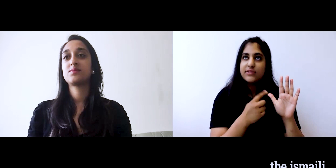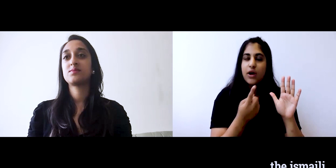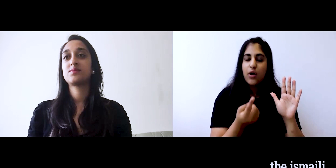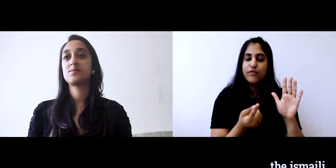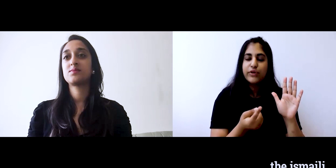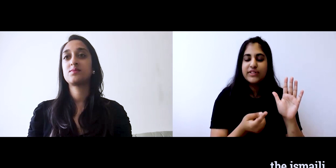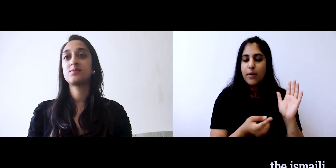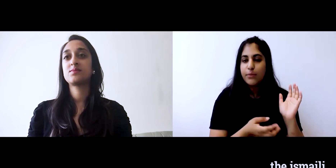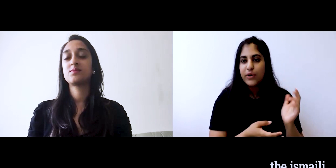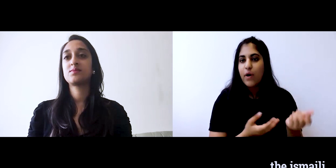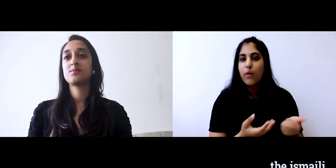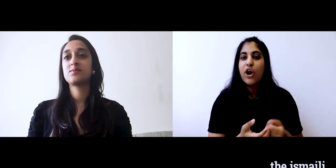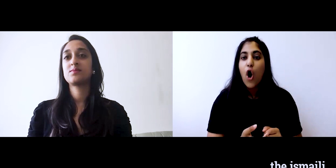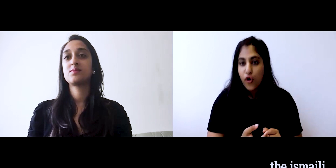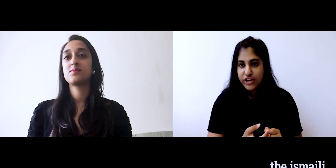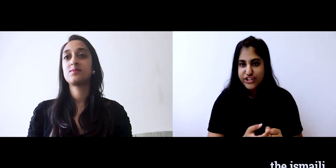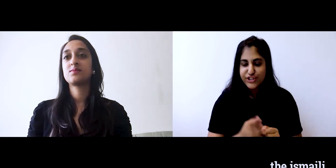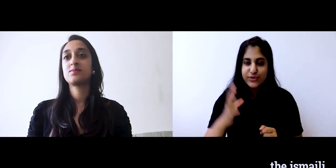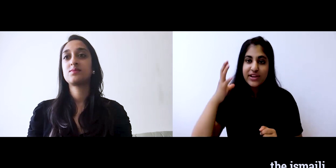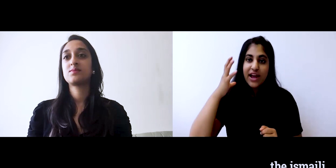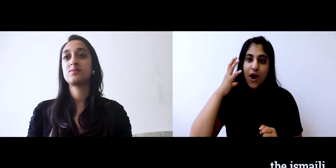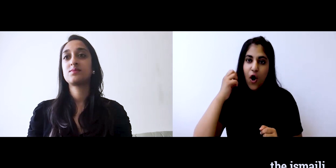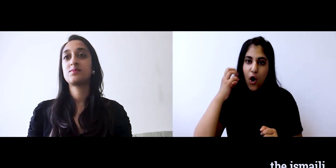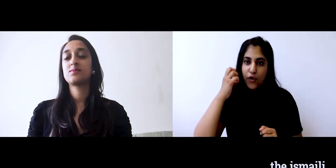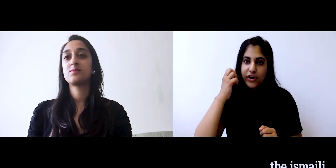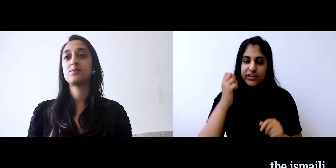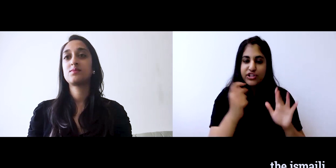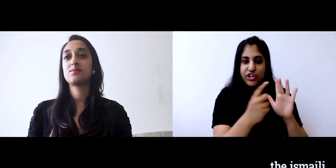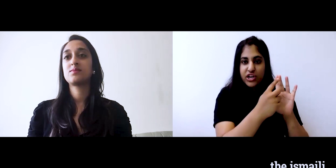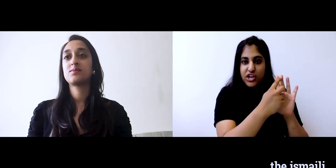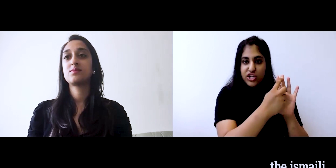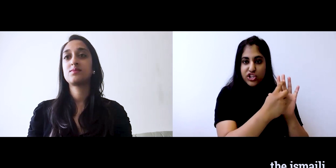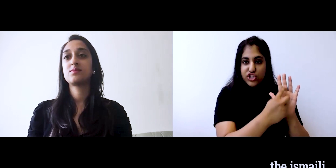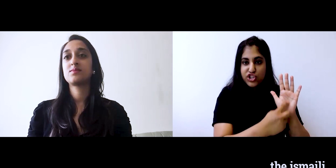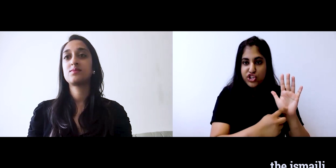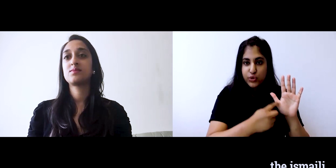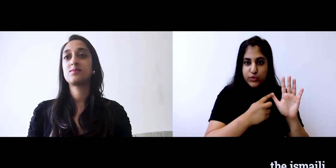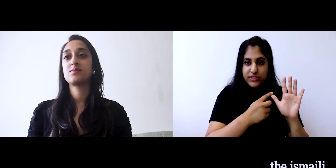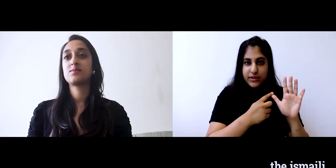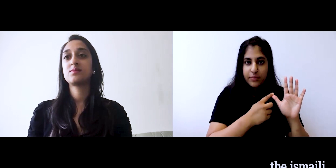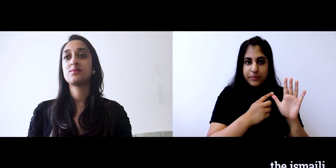So, for example, if I want orange juice, orange Juice